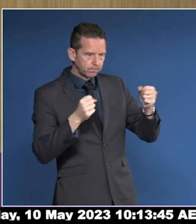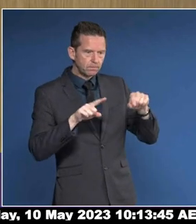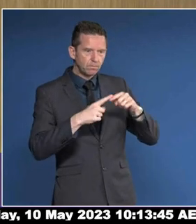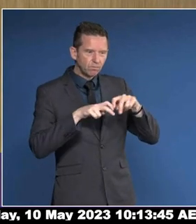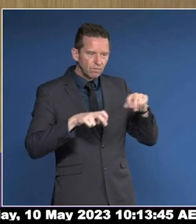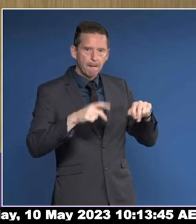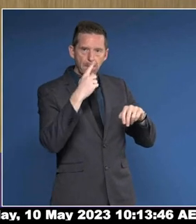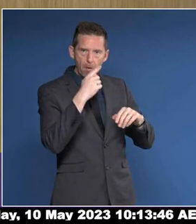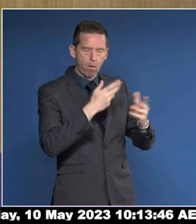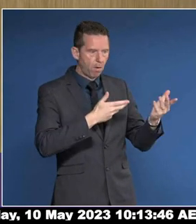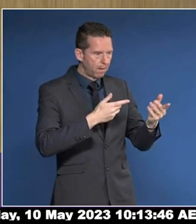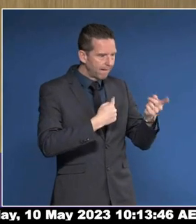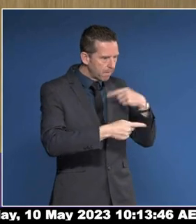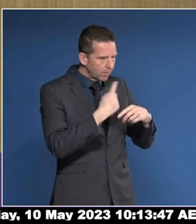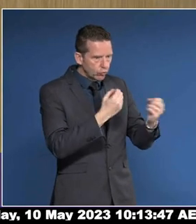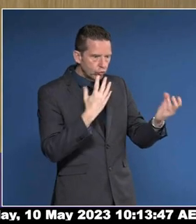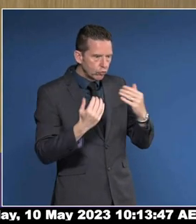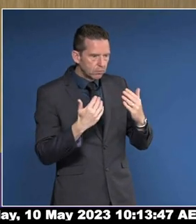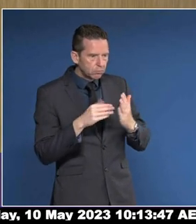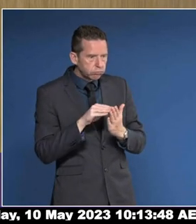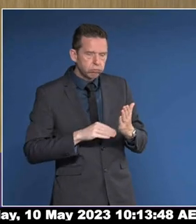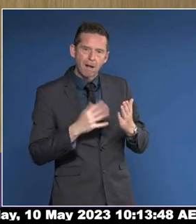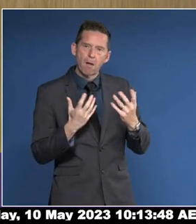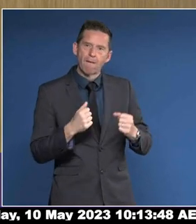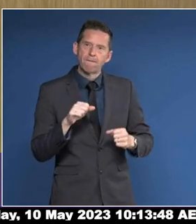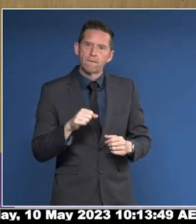bring information together. COMMISSIONER MASON: What has struck me over the last